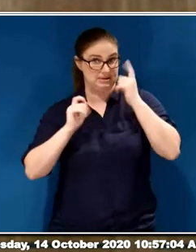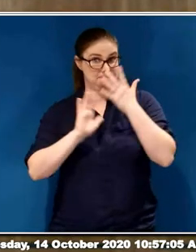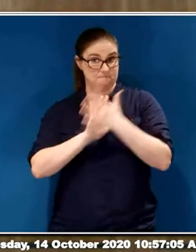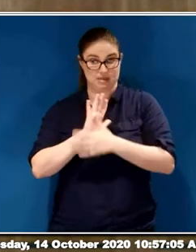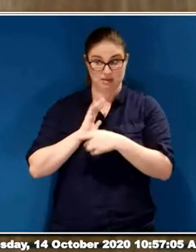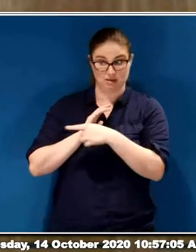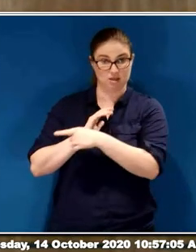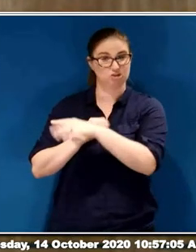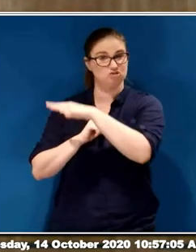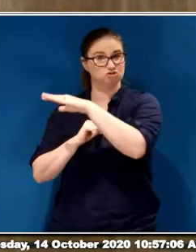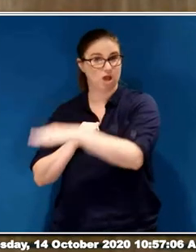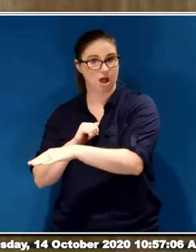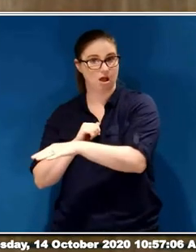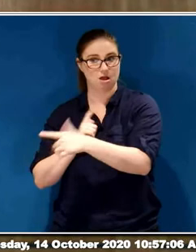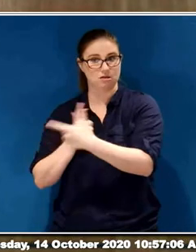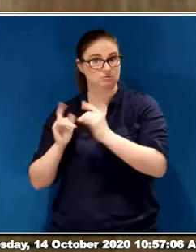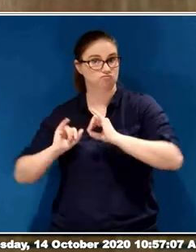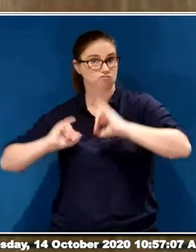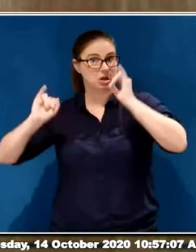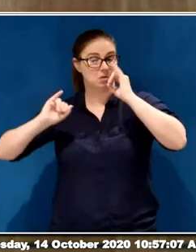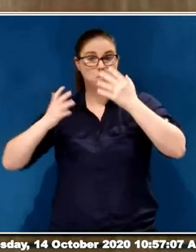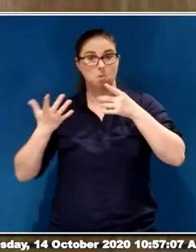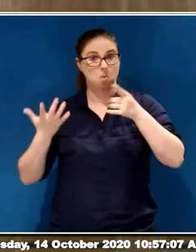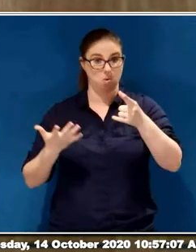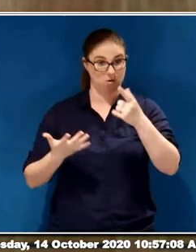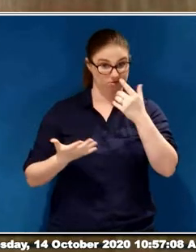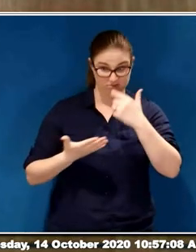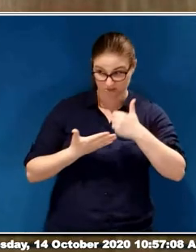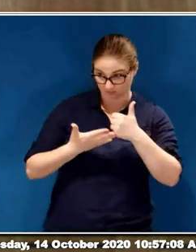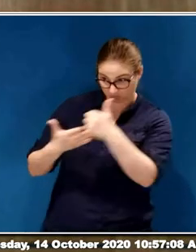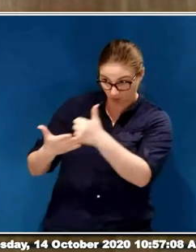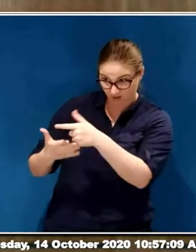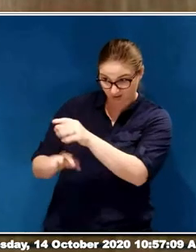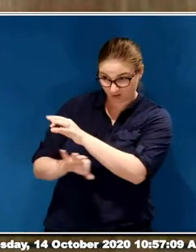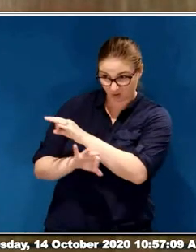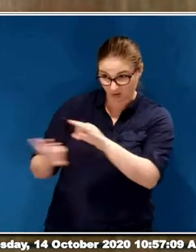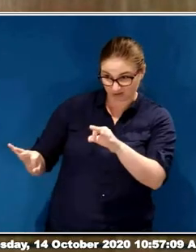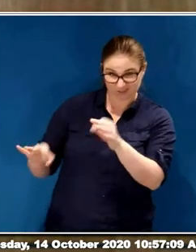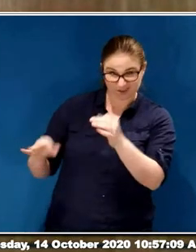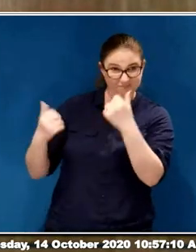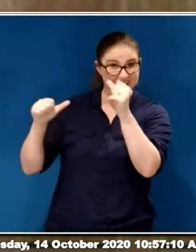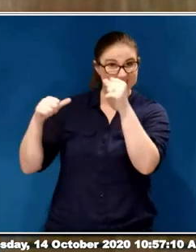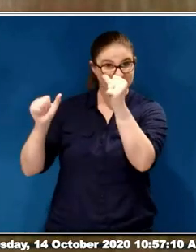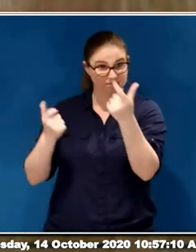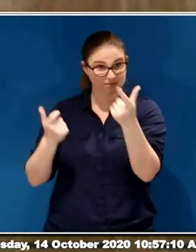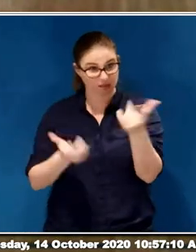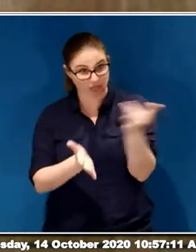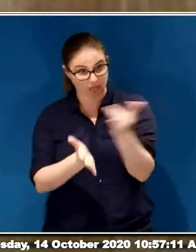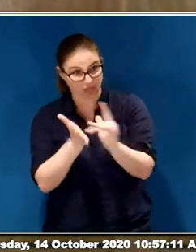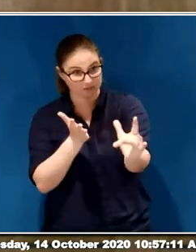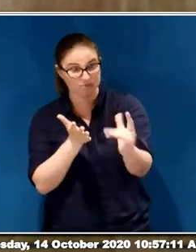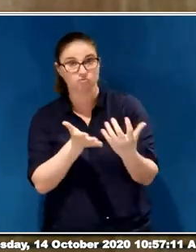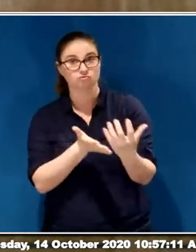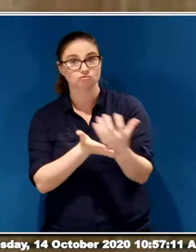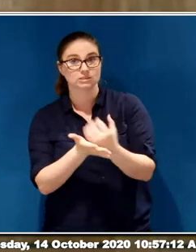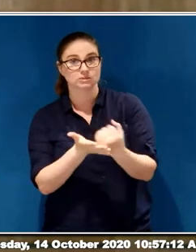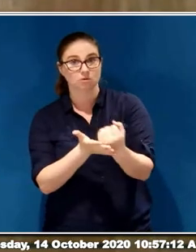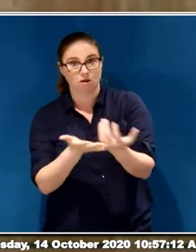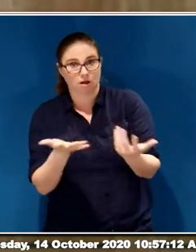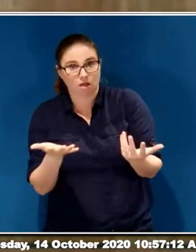aren't effective and they've run out of resourcing, they can apply to get